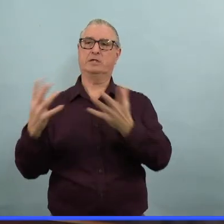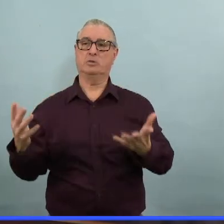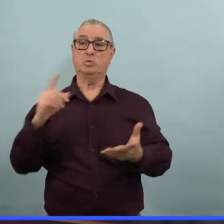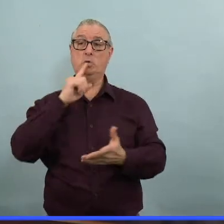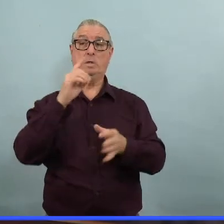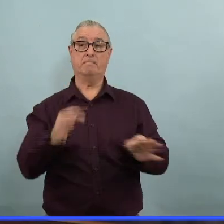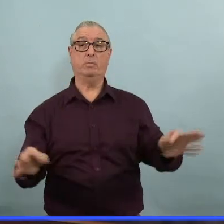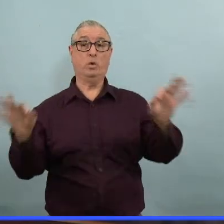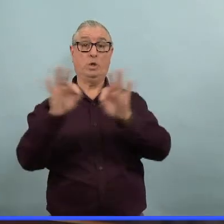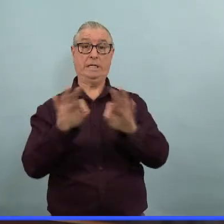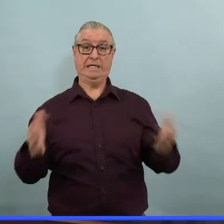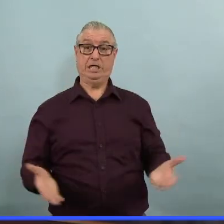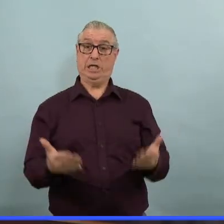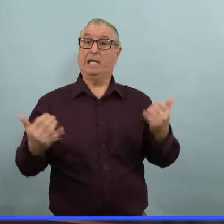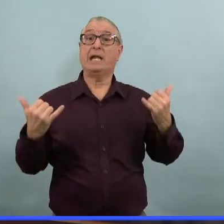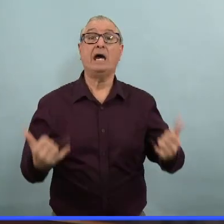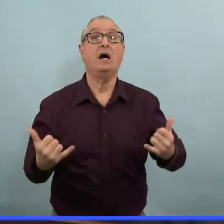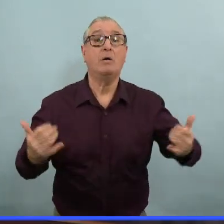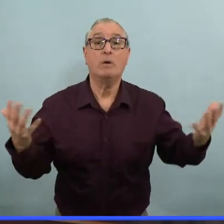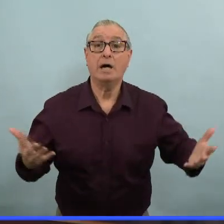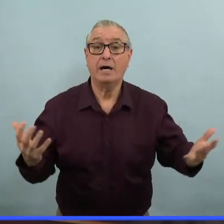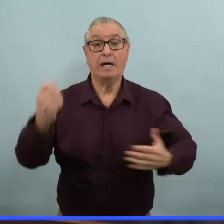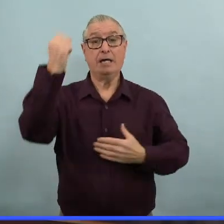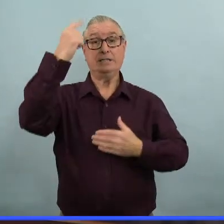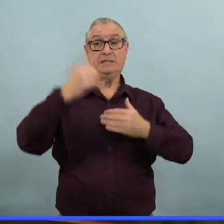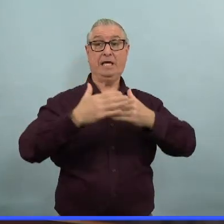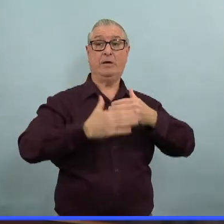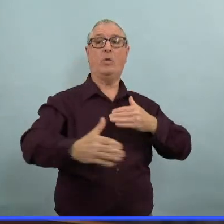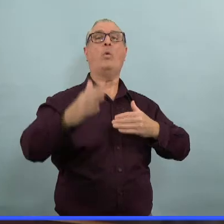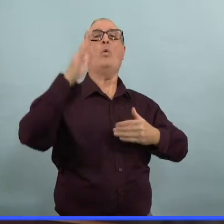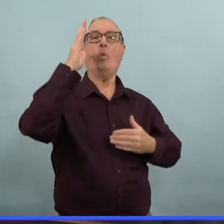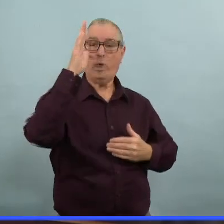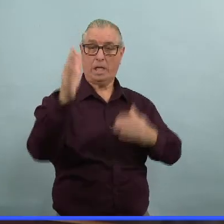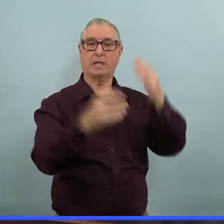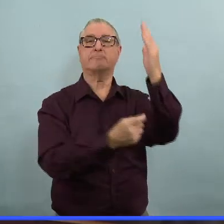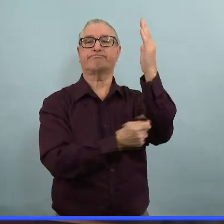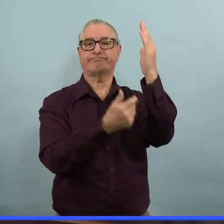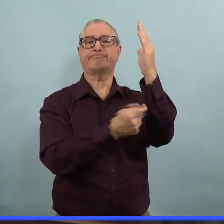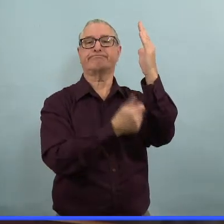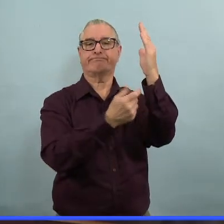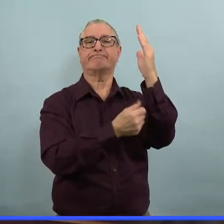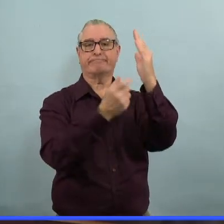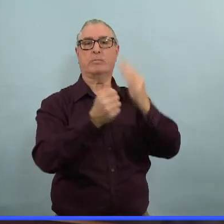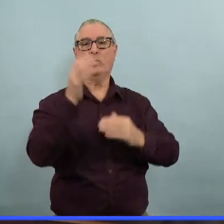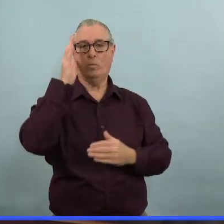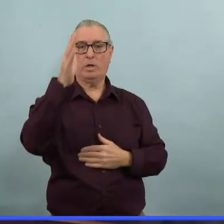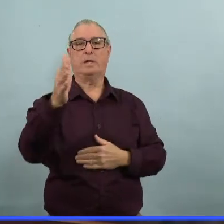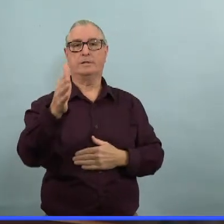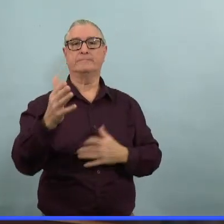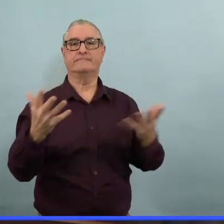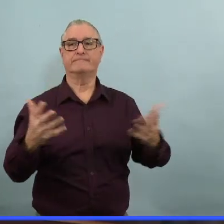of the loosening of restrictions we will be moving towards lifting all restrictions at some